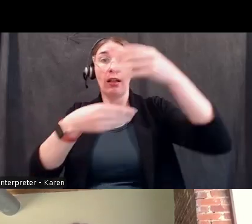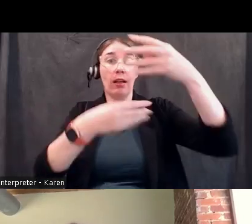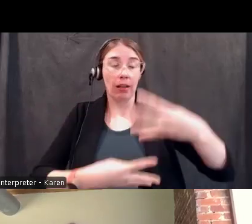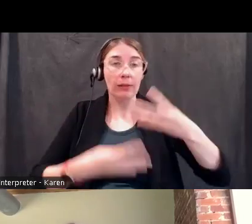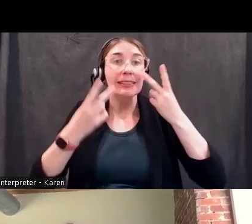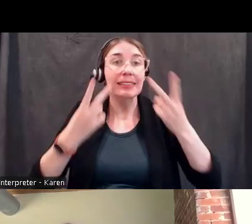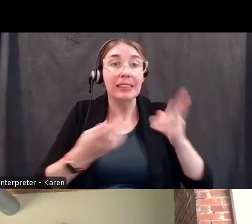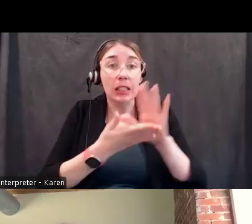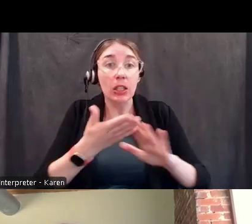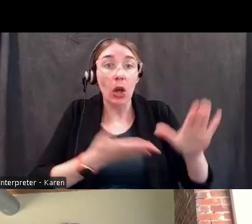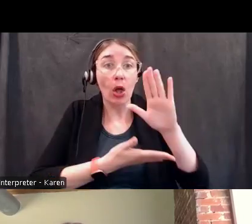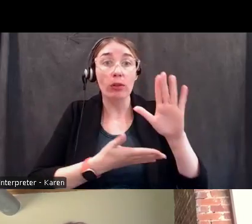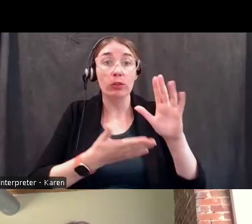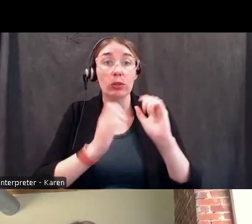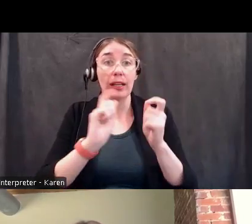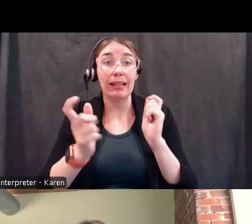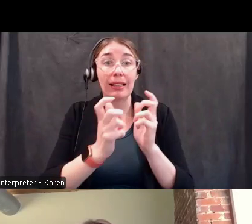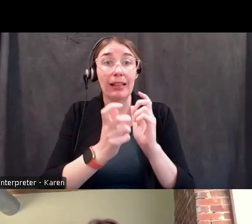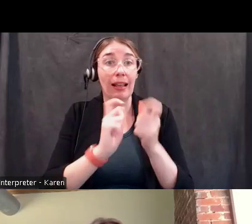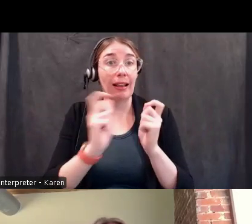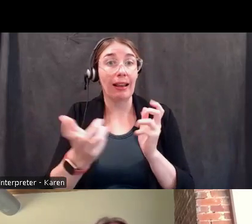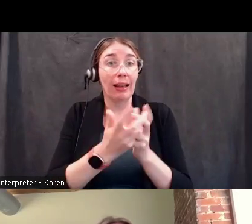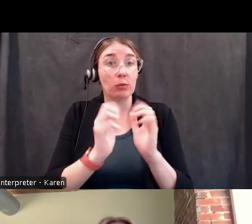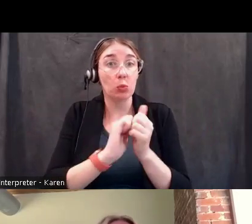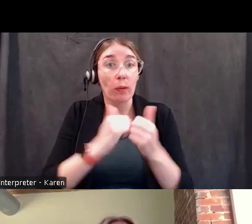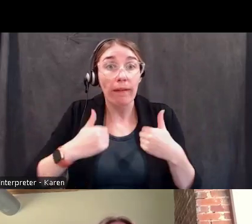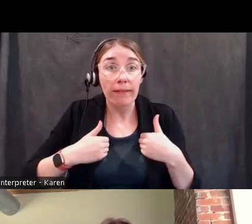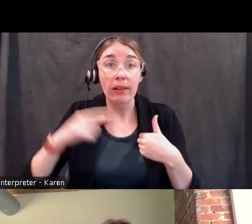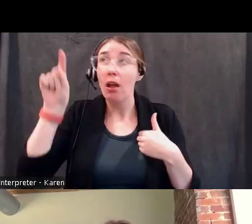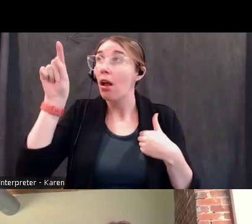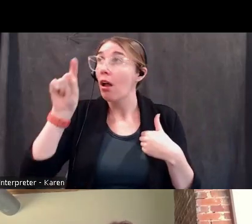adaptive sports and like with some other sports, there may be scholarships that